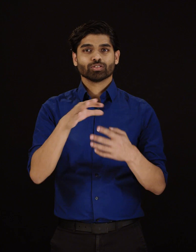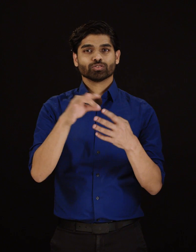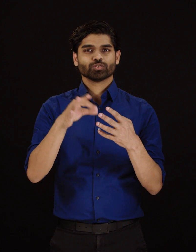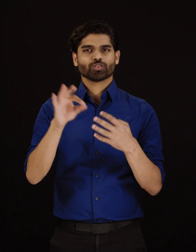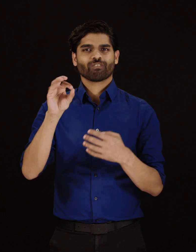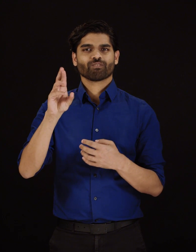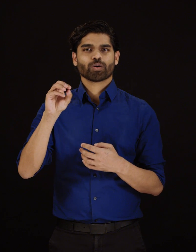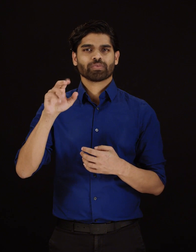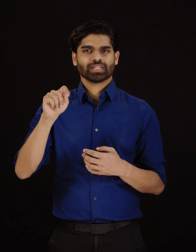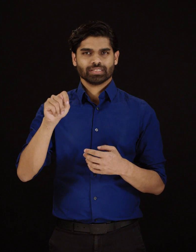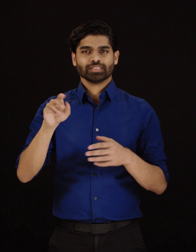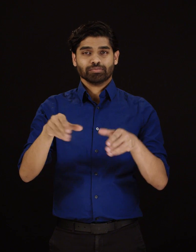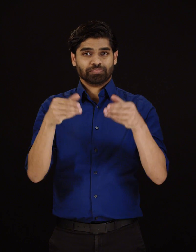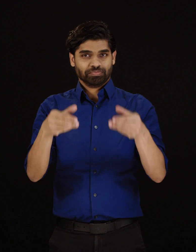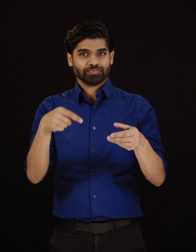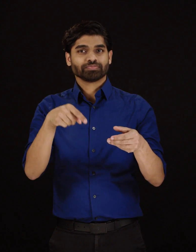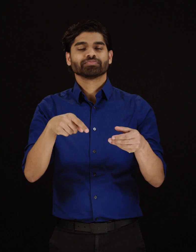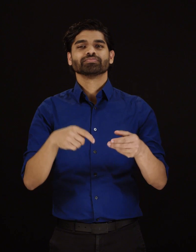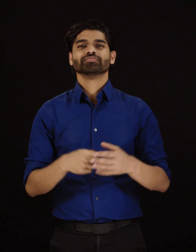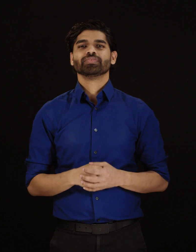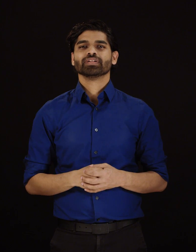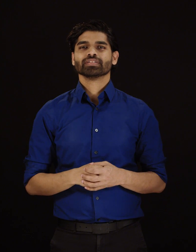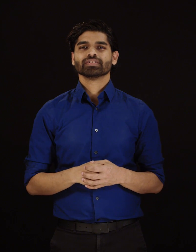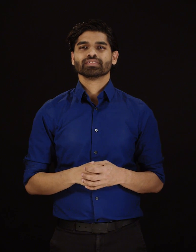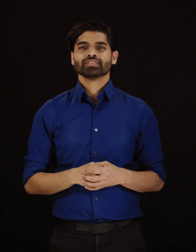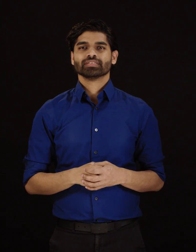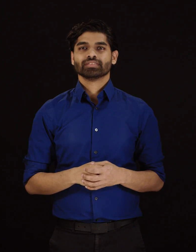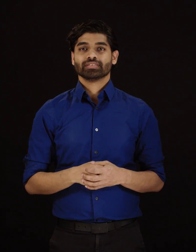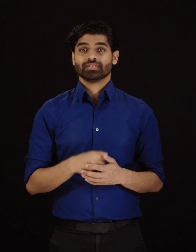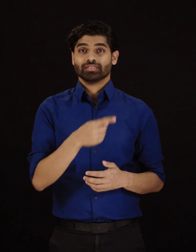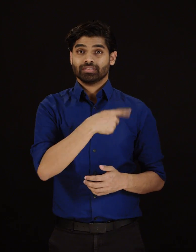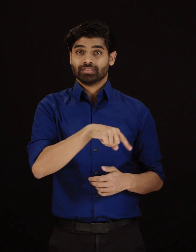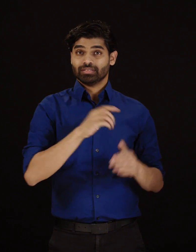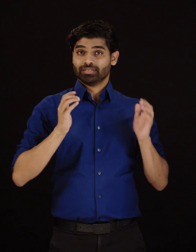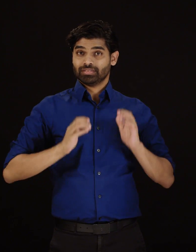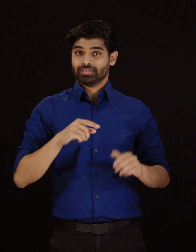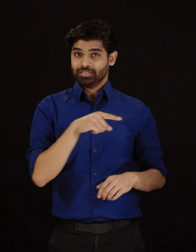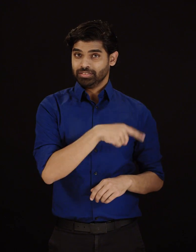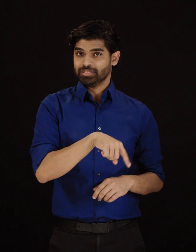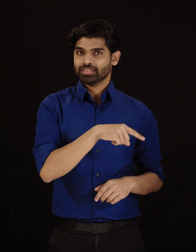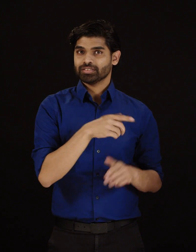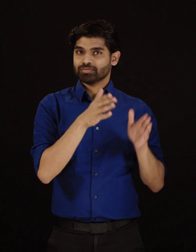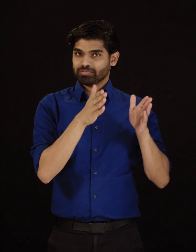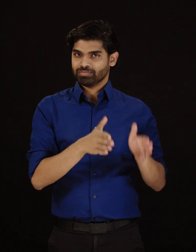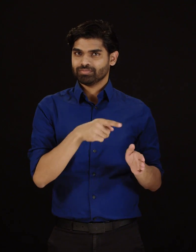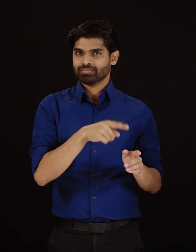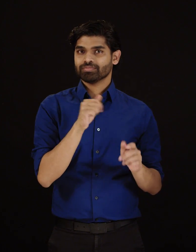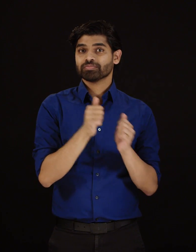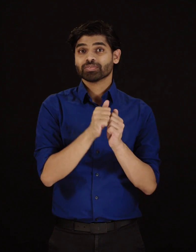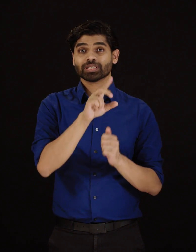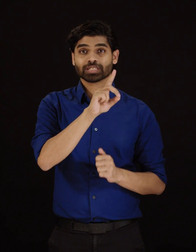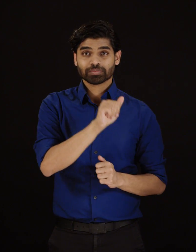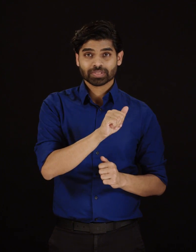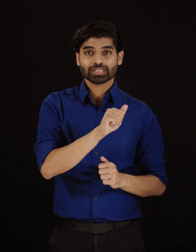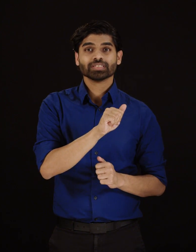Customers who identify as a person with a disability have the right to receive important documents in an Alternative